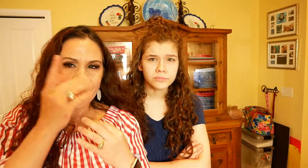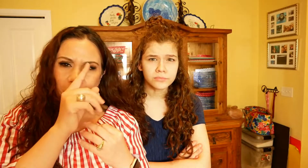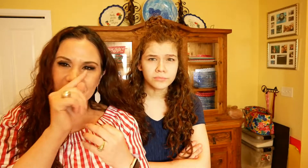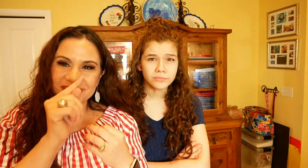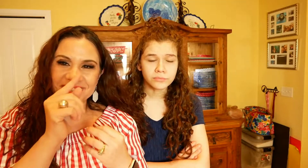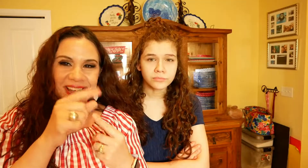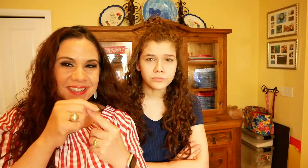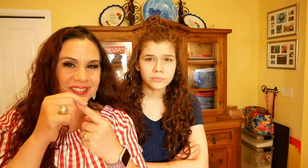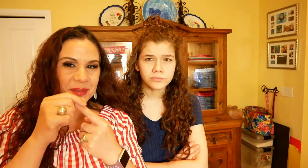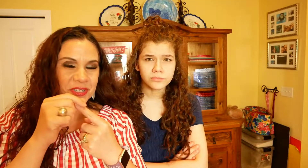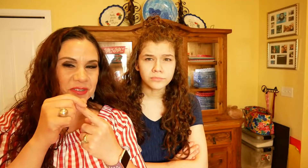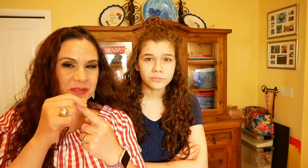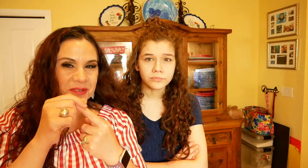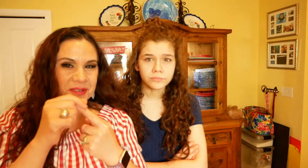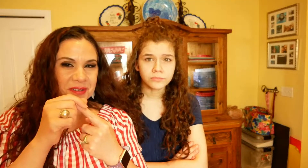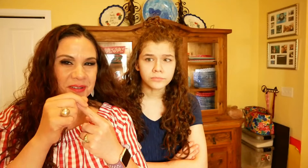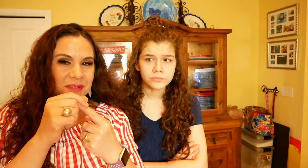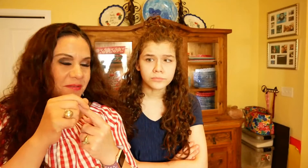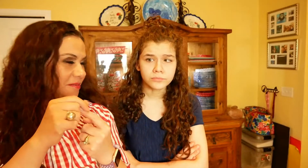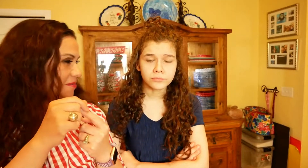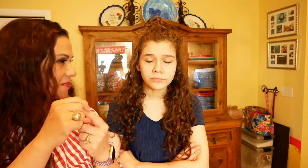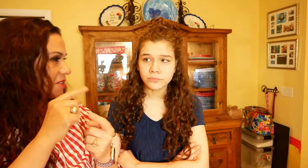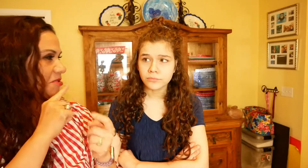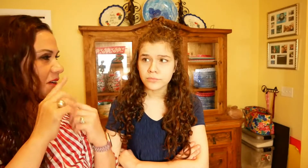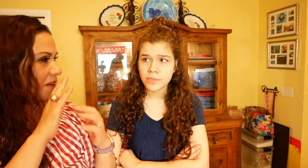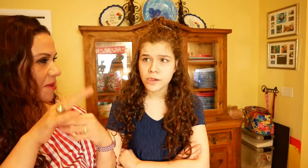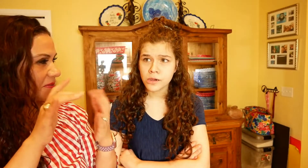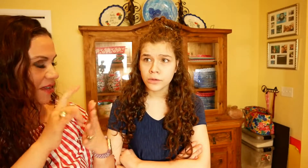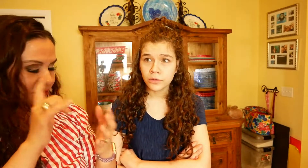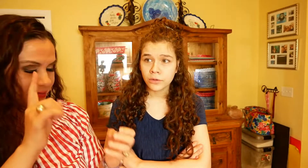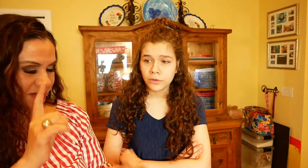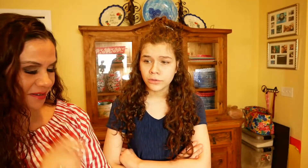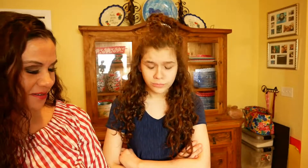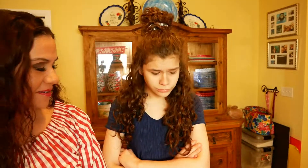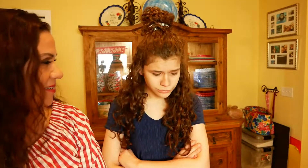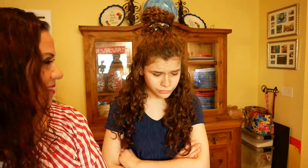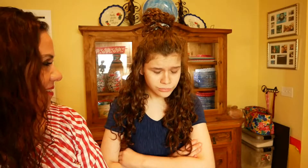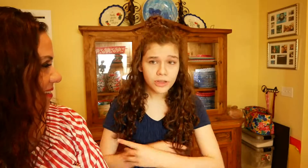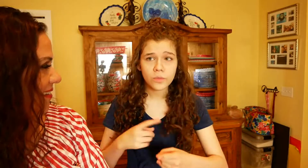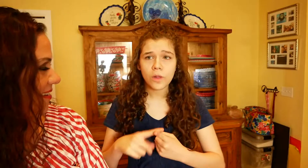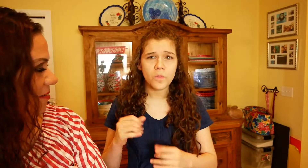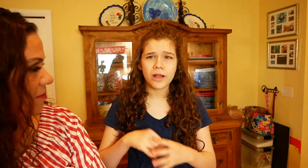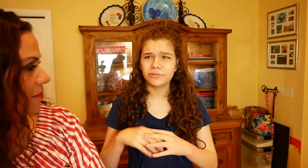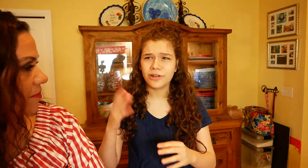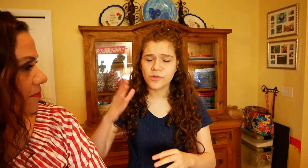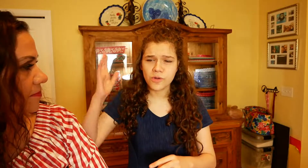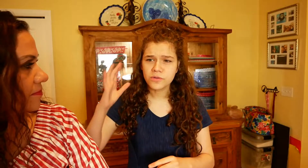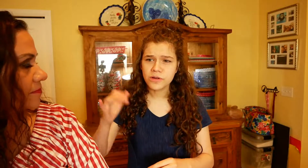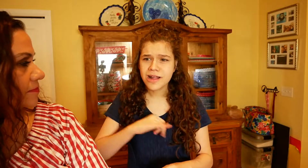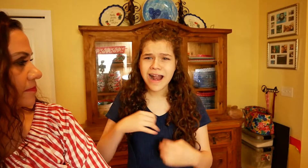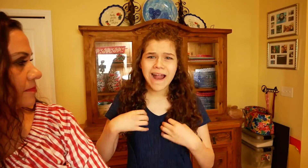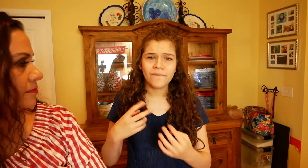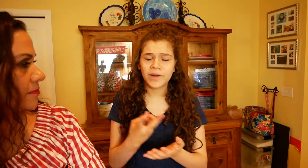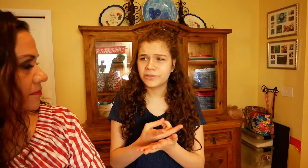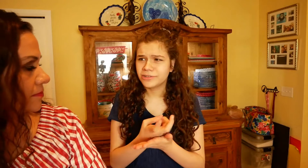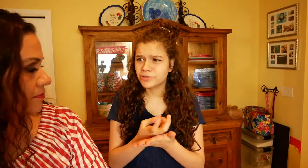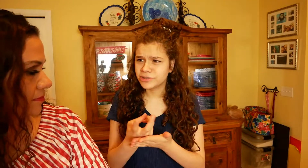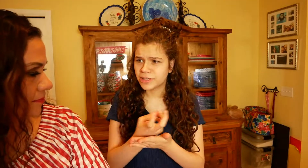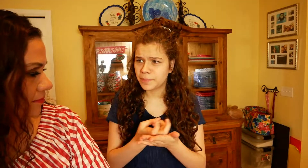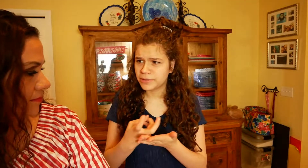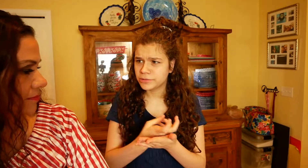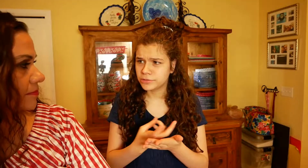why is text special can you talk about that for a minute a long time ago i was having seizures